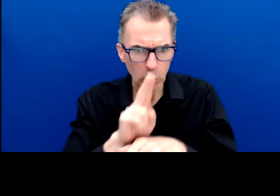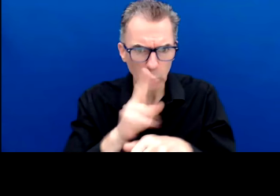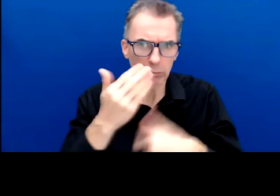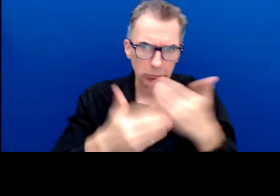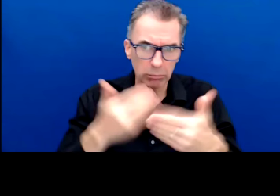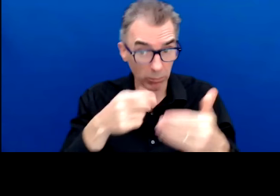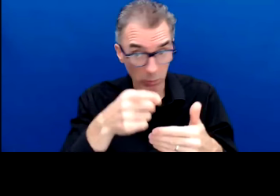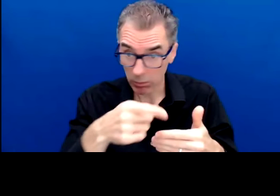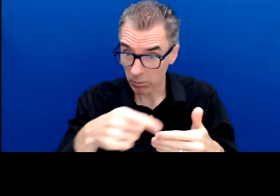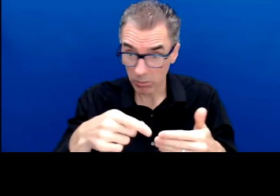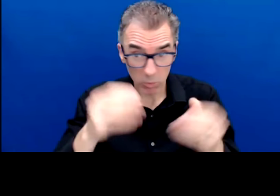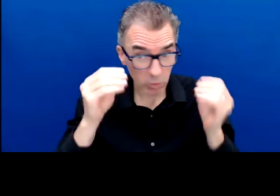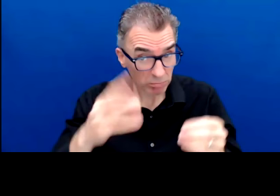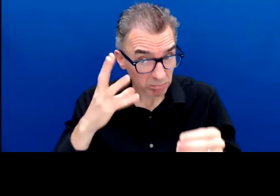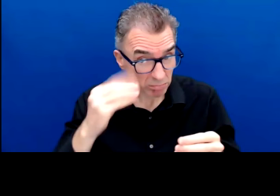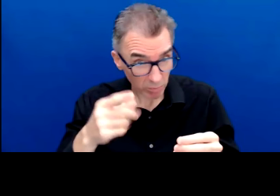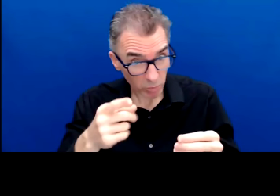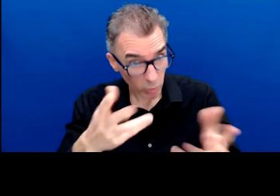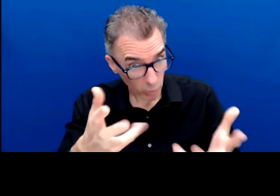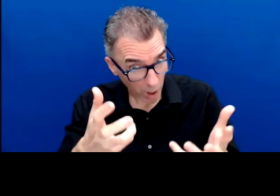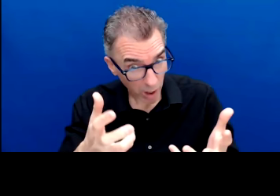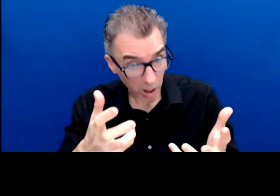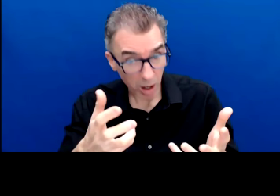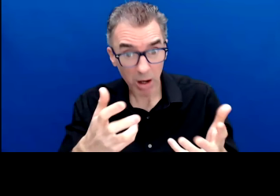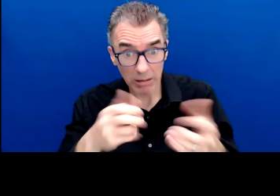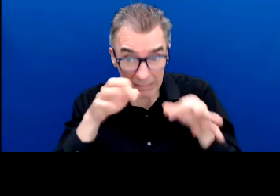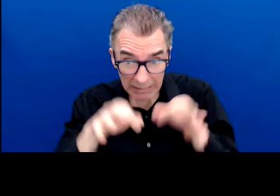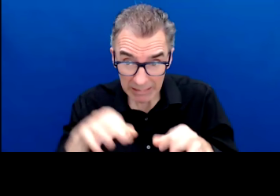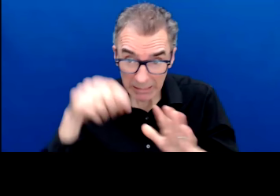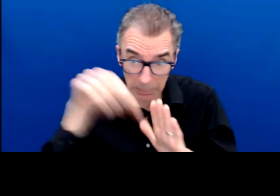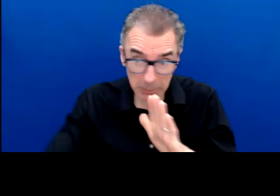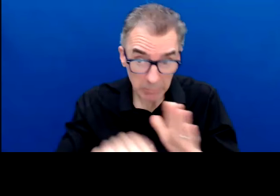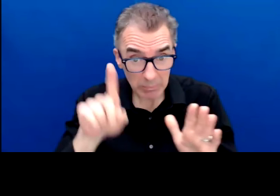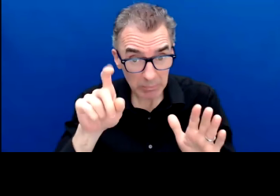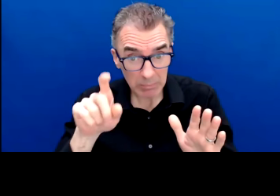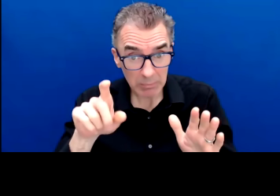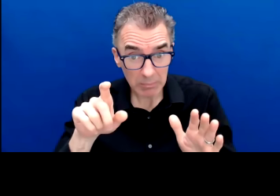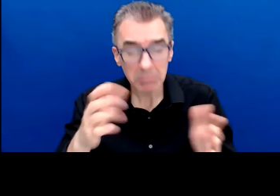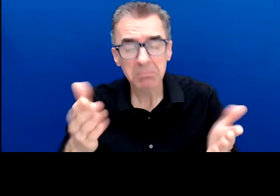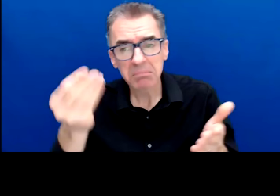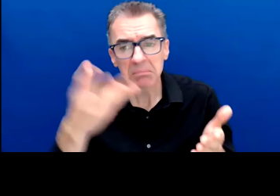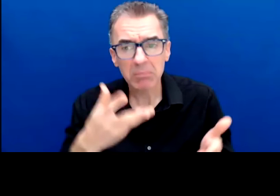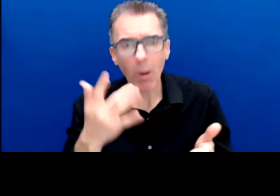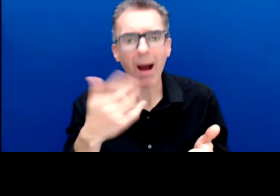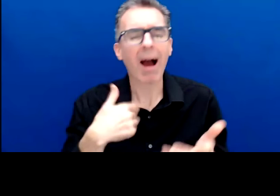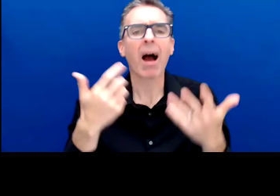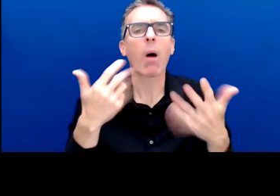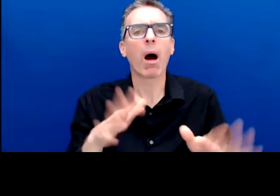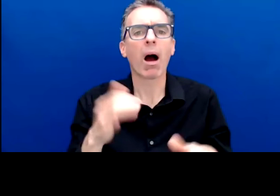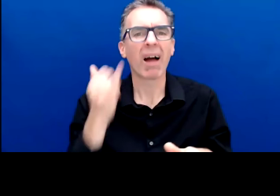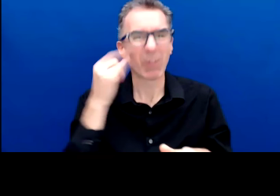particularly progress updates. Yeah. You're never. Because we don't want to bore you with things that you already know.